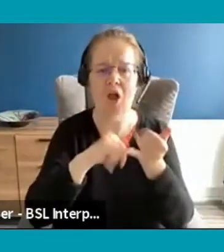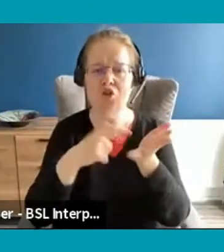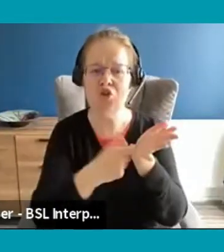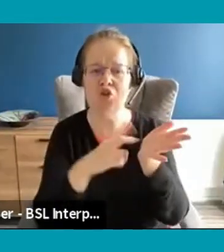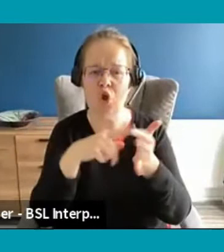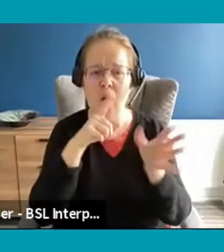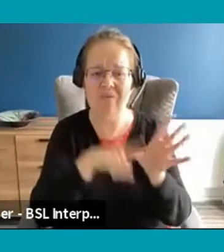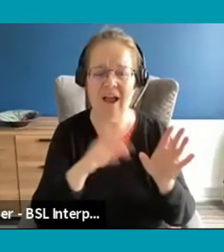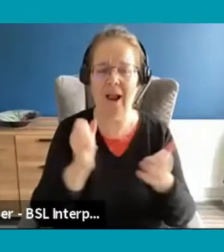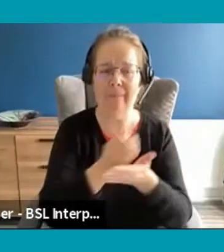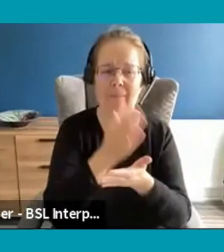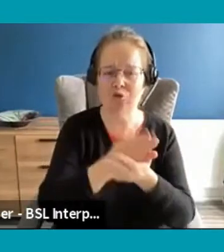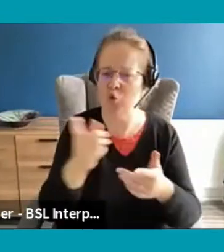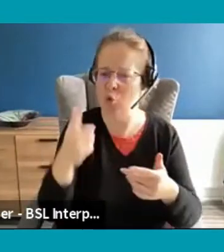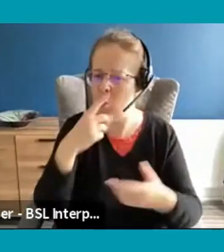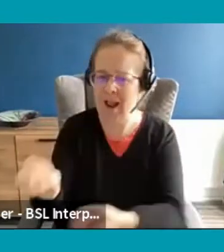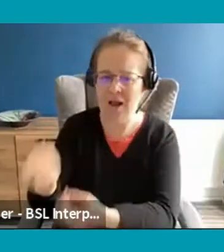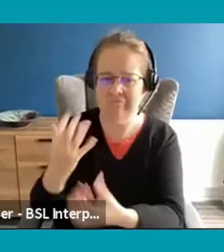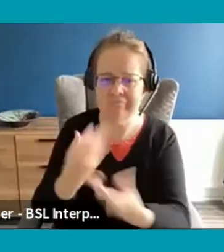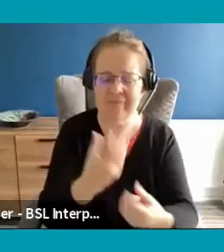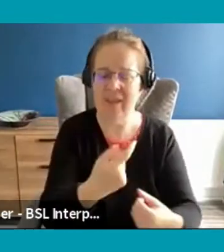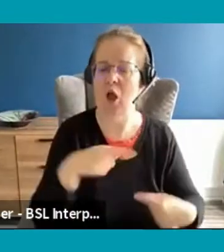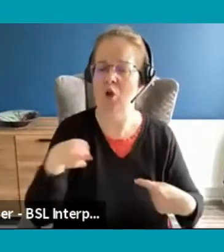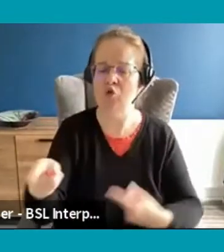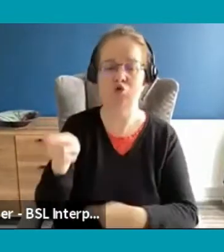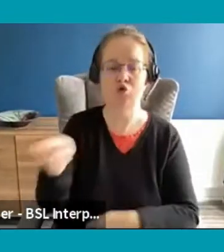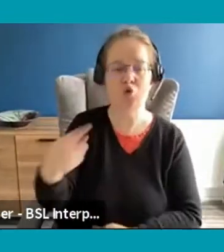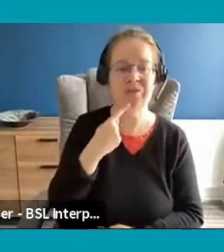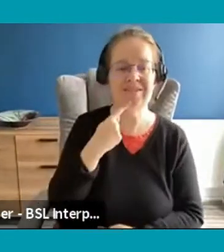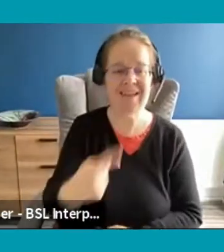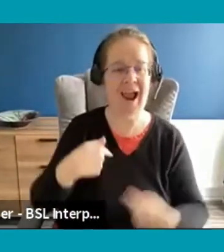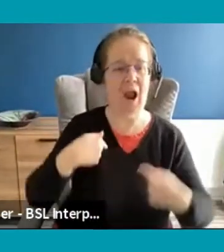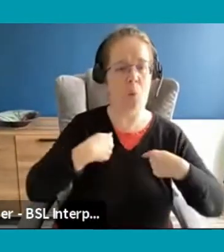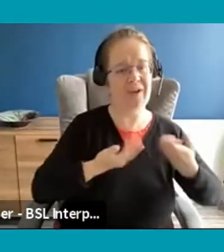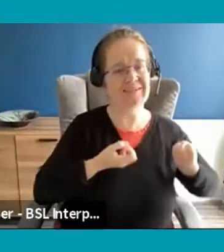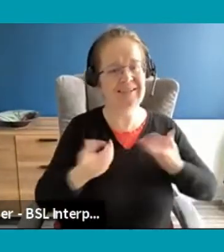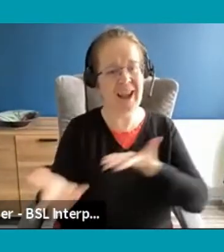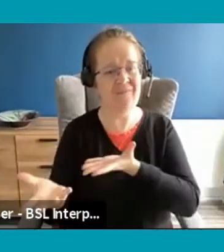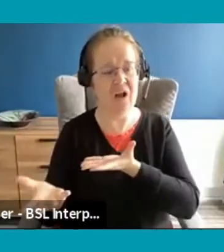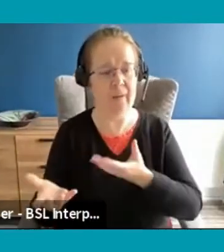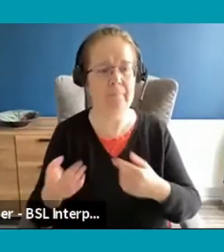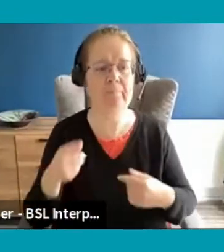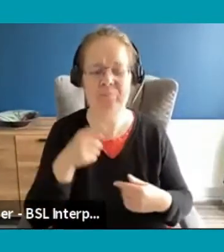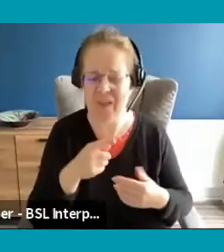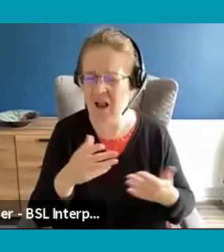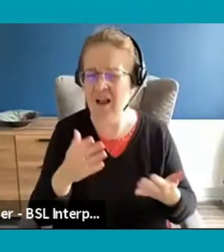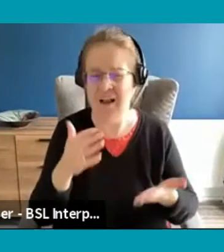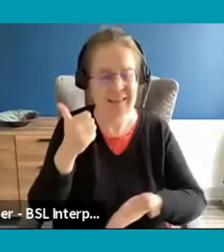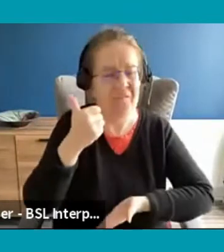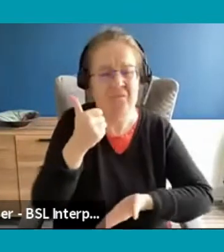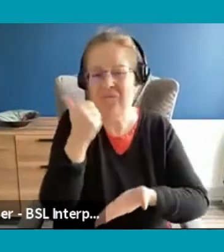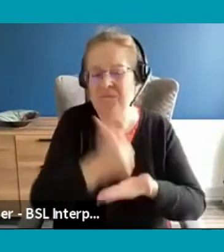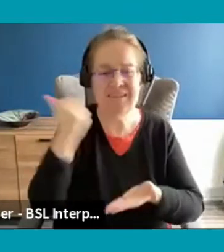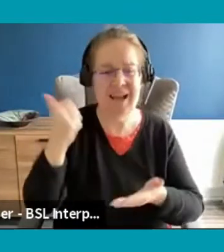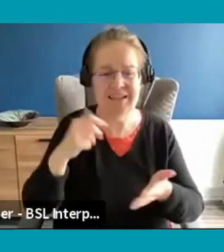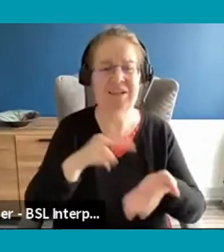You know that it's you say we deliver and you can take ideas to the table. It is a really fantastic organization to work for.